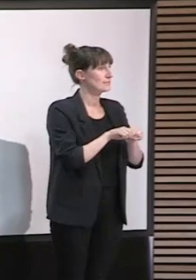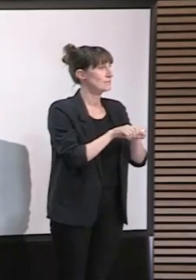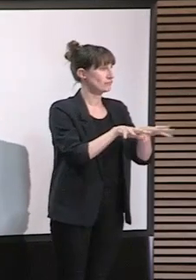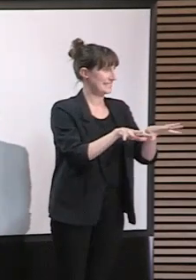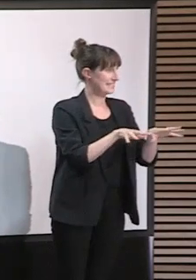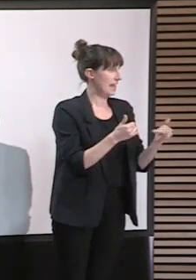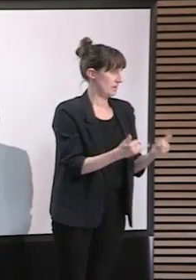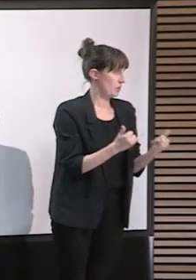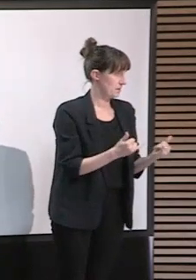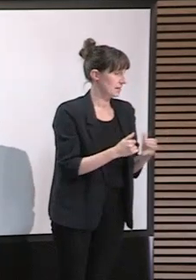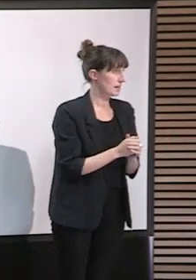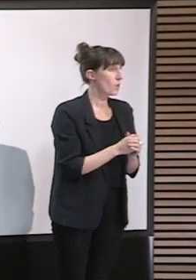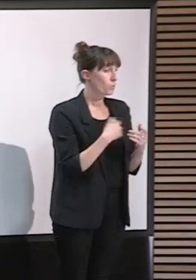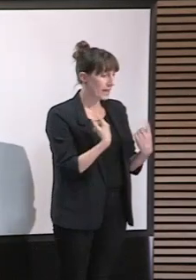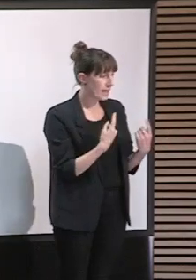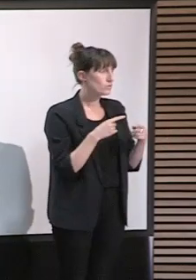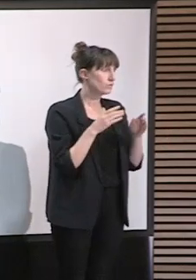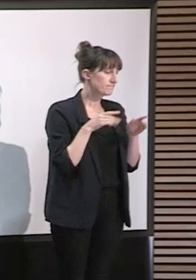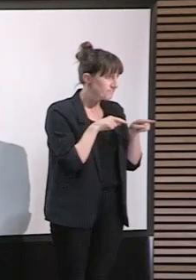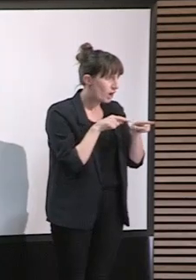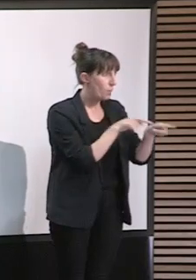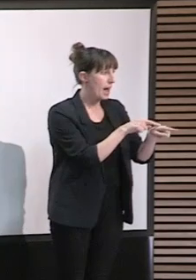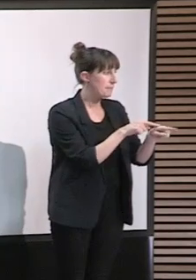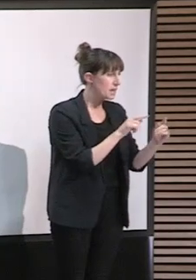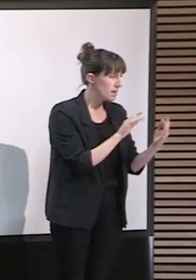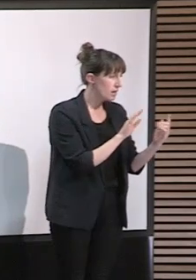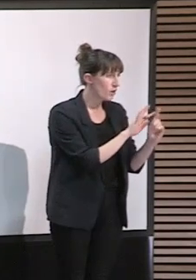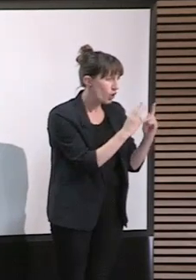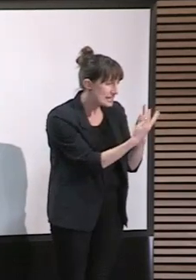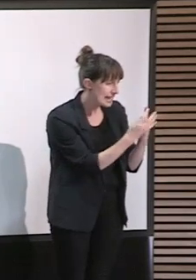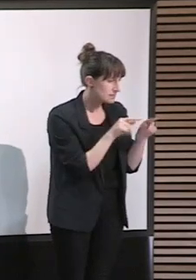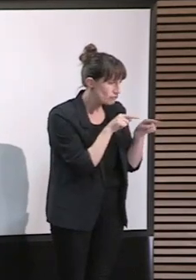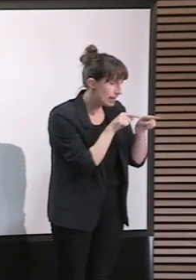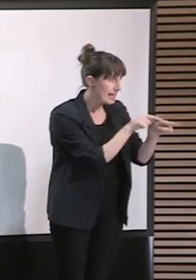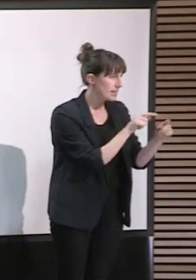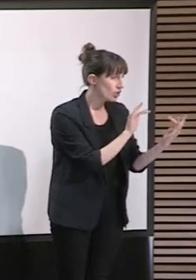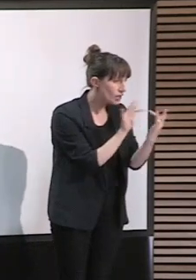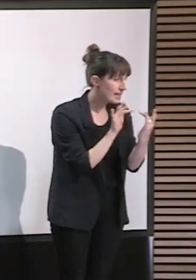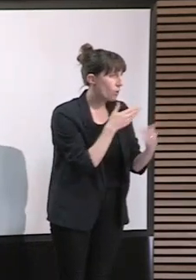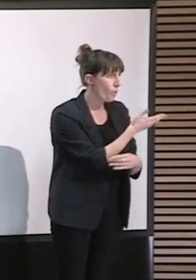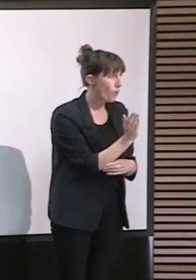course. Our sole focus at this point is responding to the current outbreak and doing all